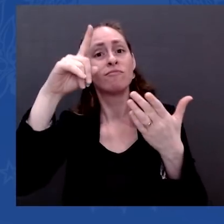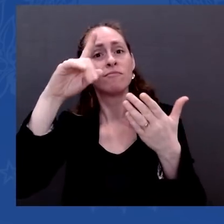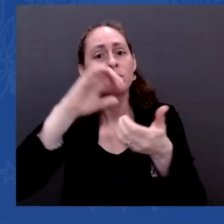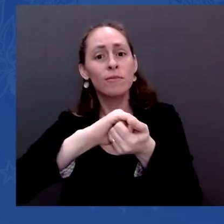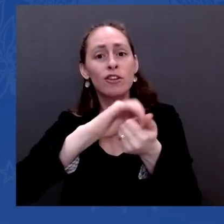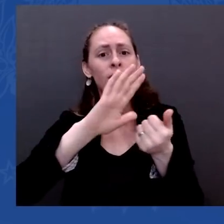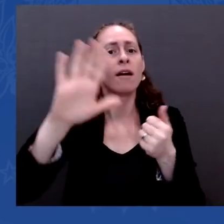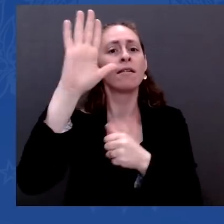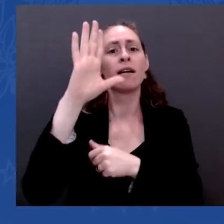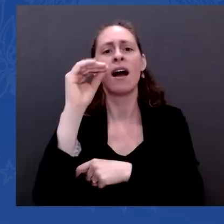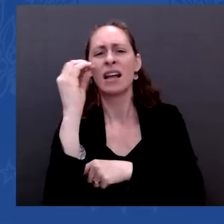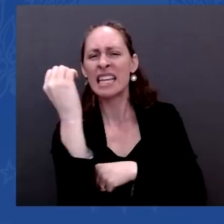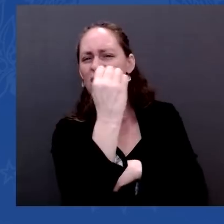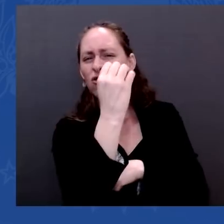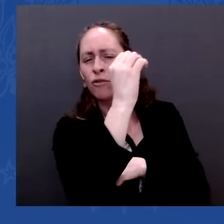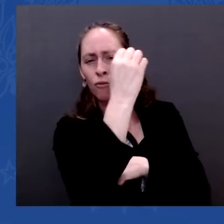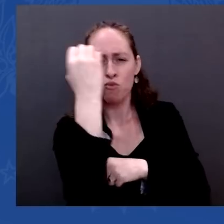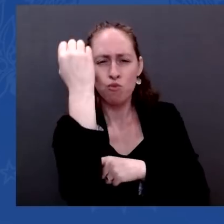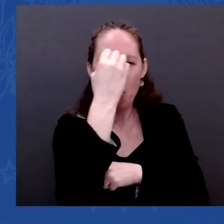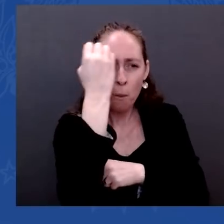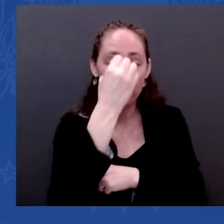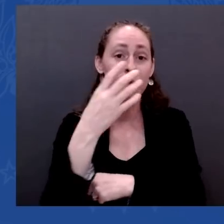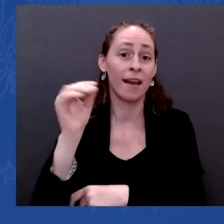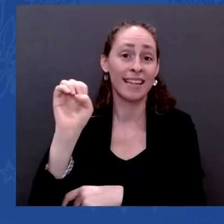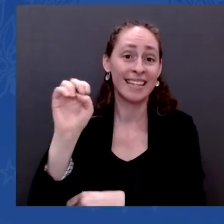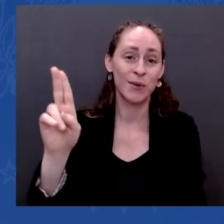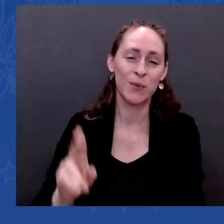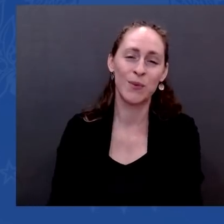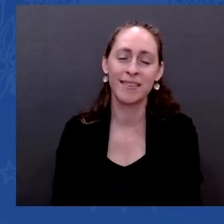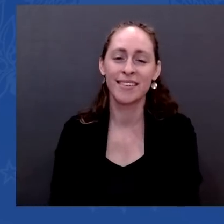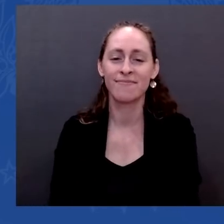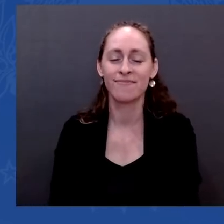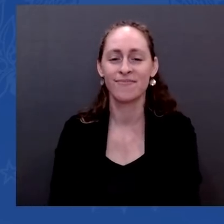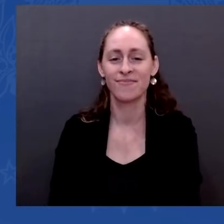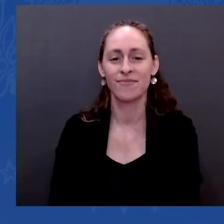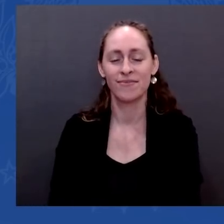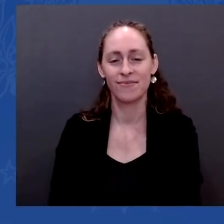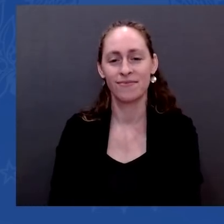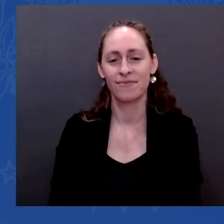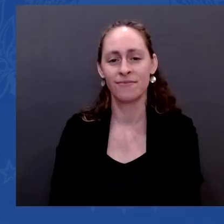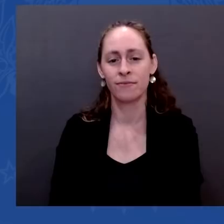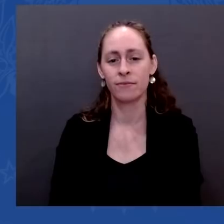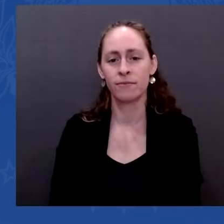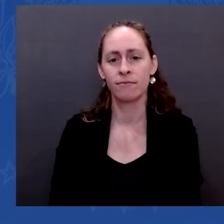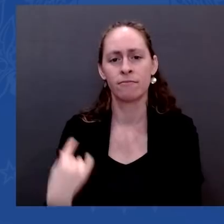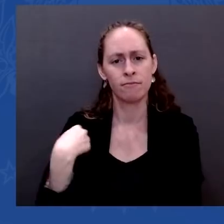We are in agreement that it cannot be business as usual if Russia further invades.